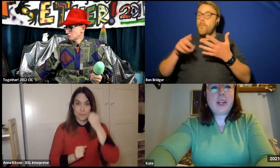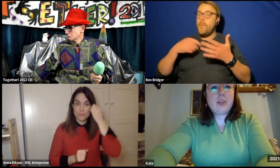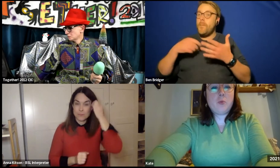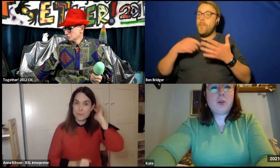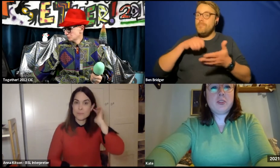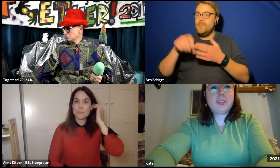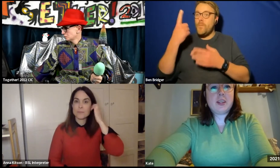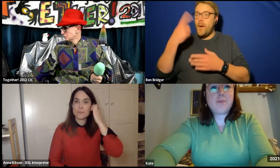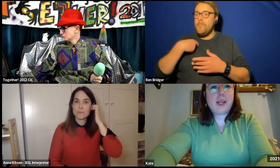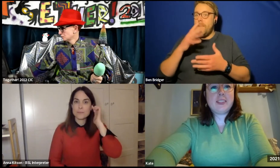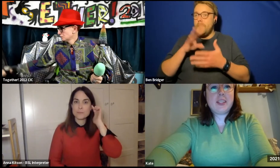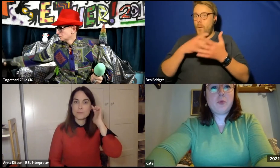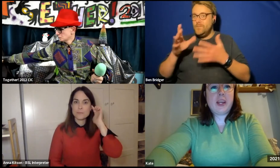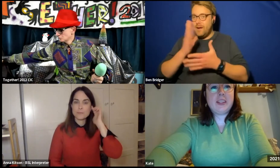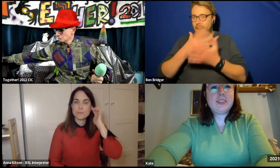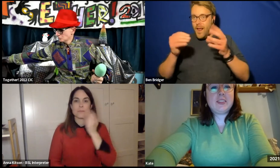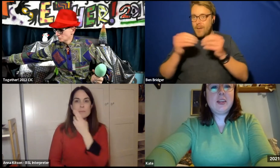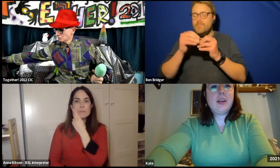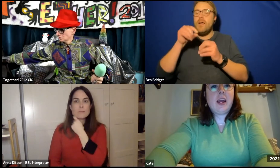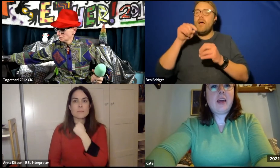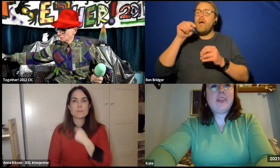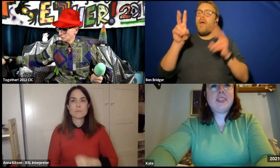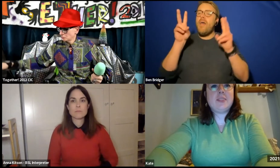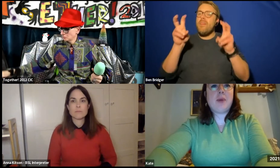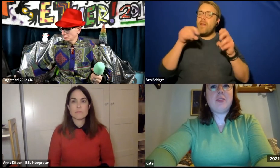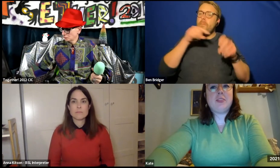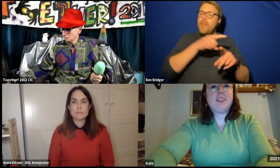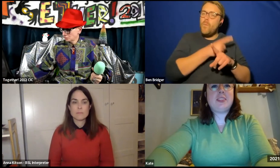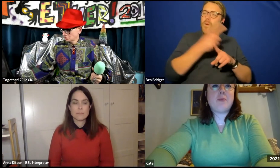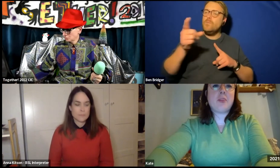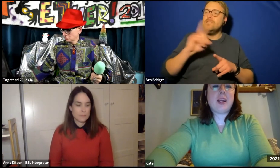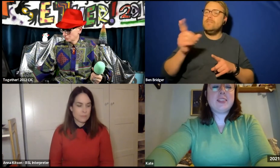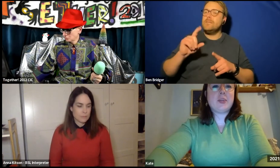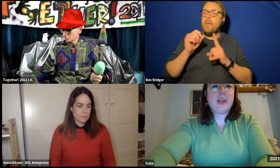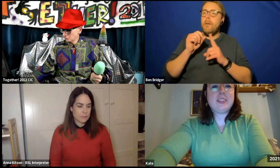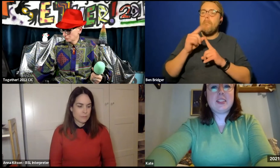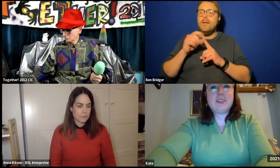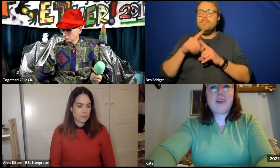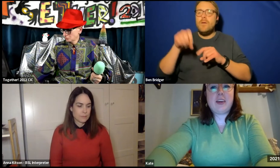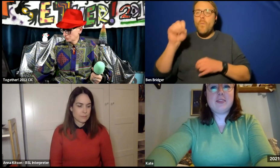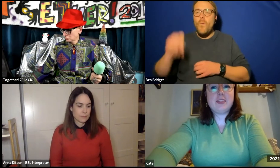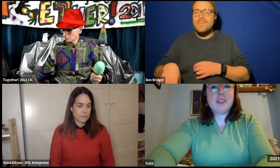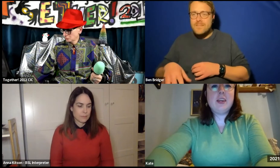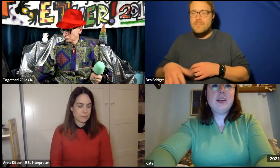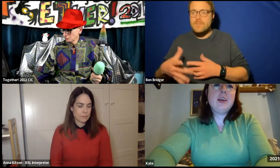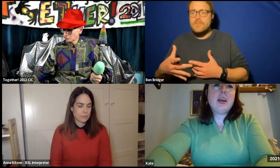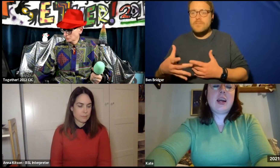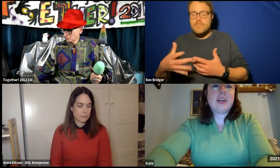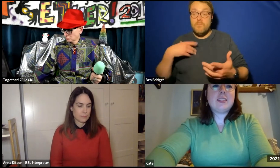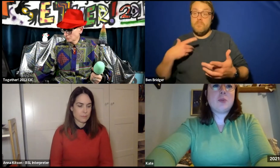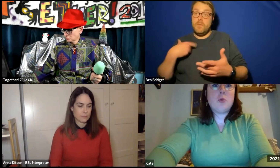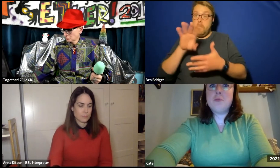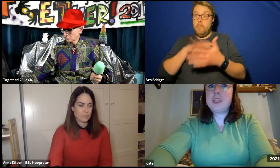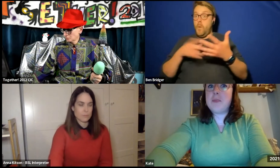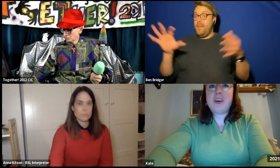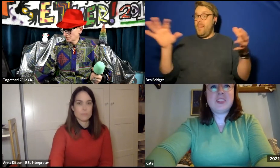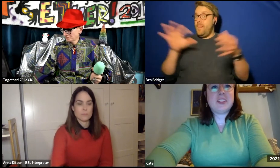at the week was plastic waste, this is about some of the plastic waste that's found at Walthamstow marshes on